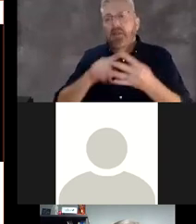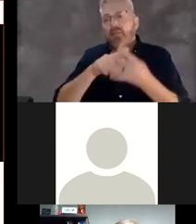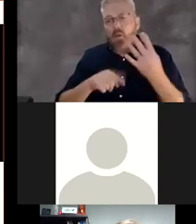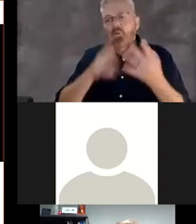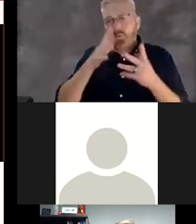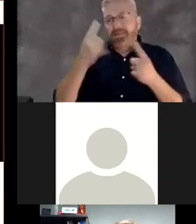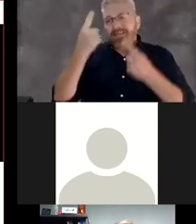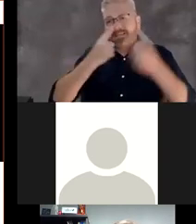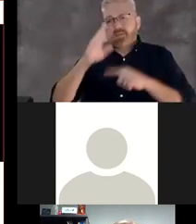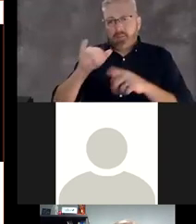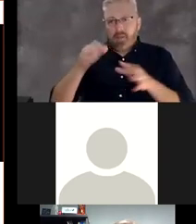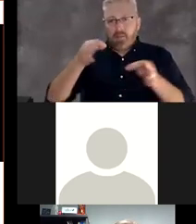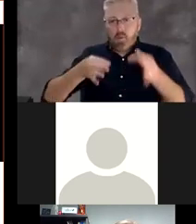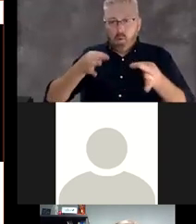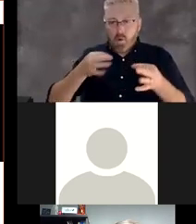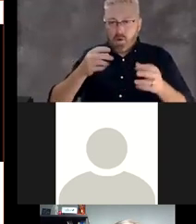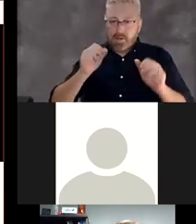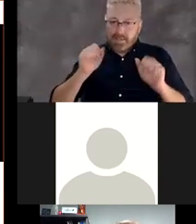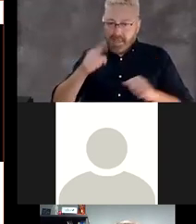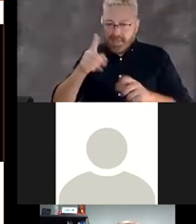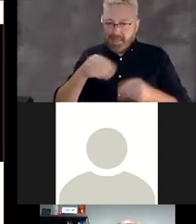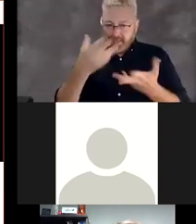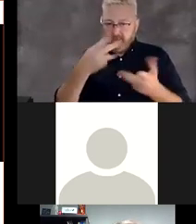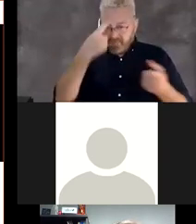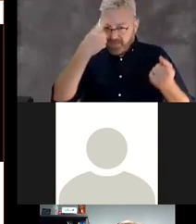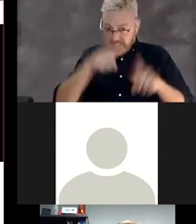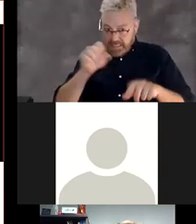YOU WERE CAPABLE OF GIVING CONSENT.